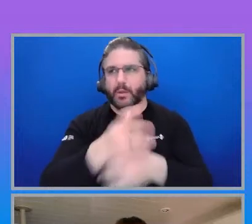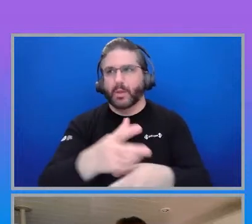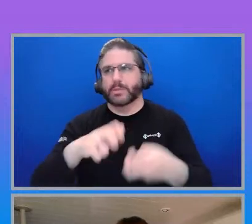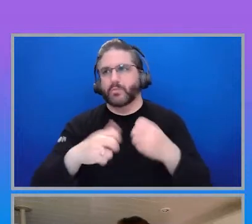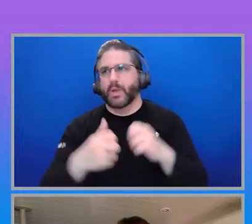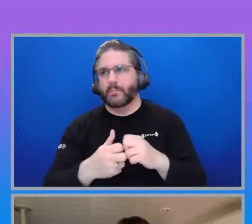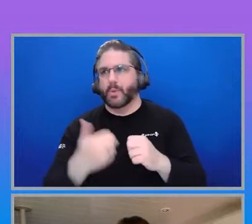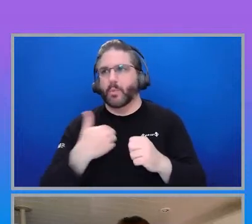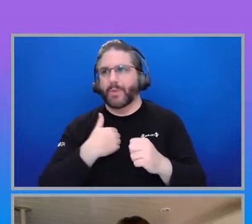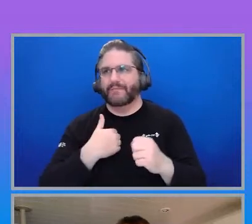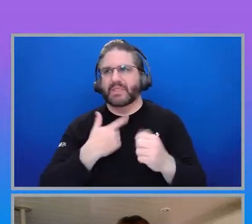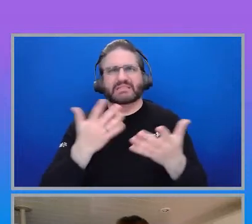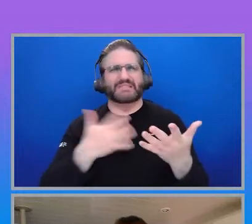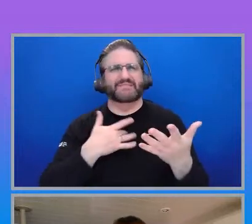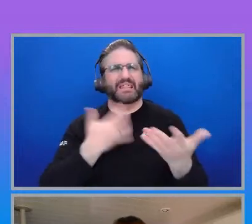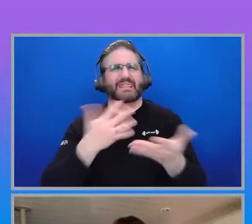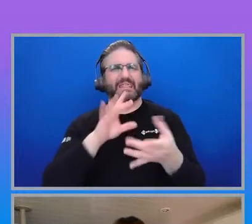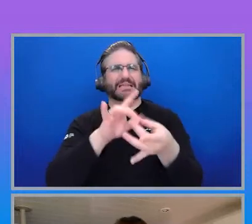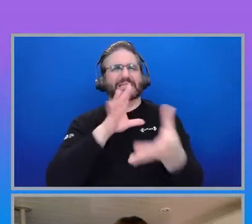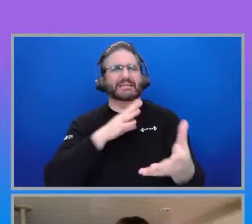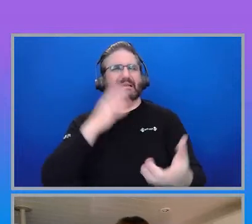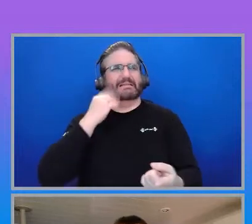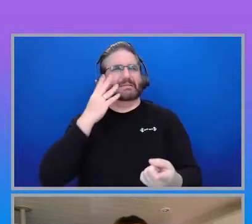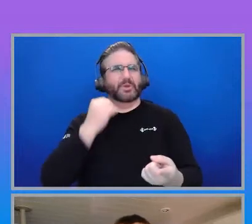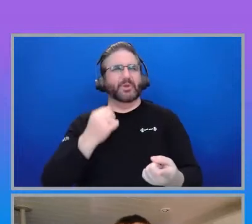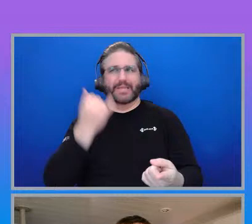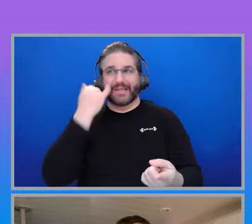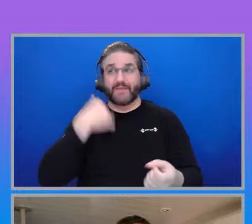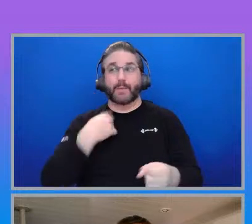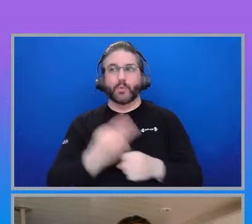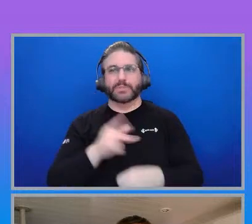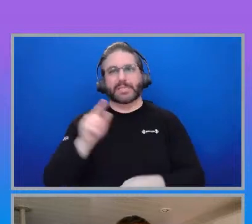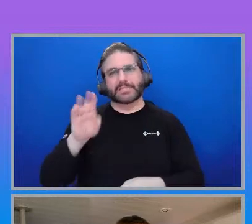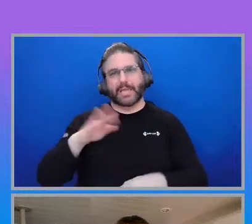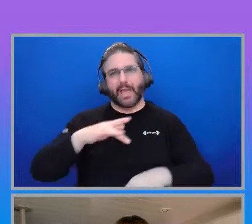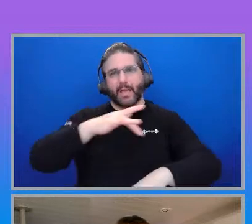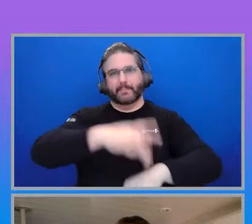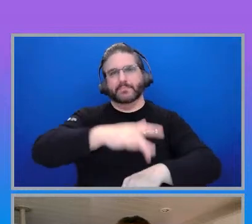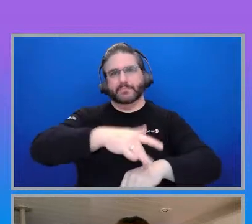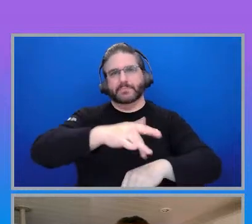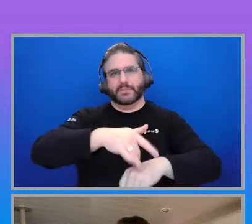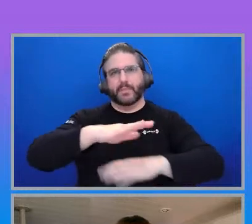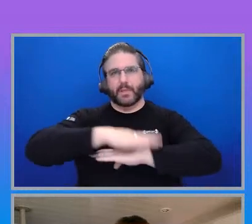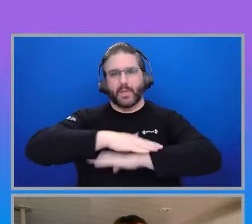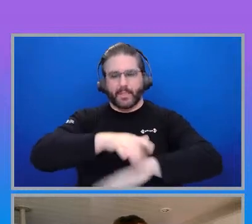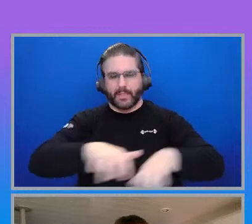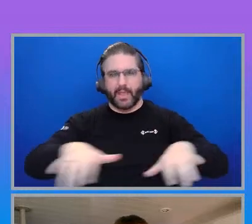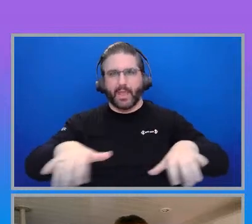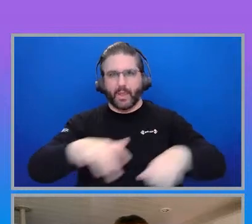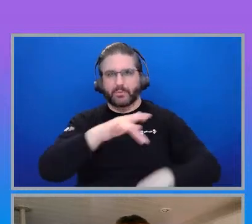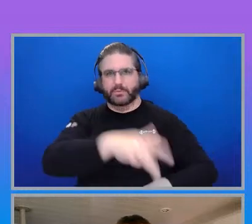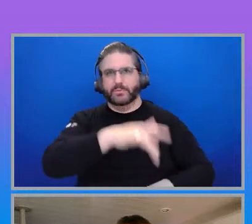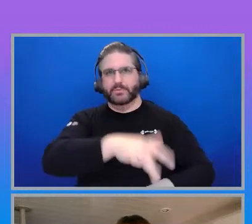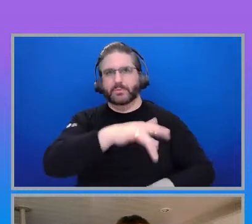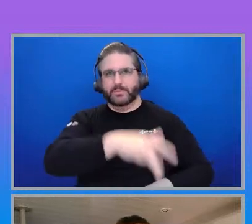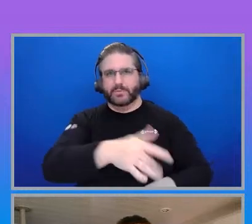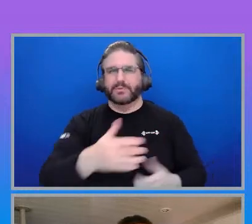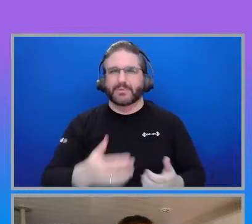disconnected experience for anyone who is tabbing around. Anyone who can see the layout